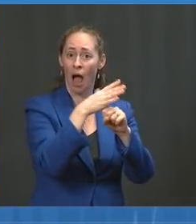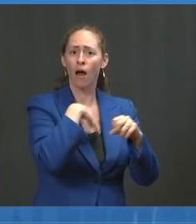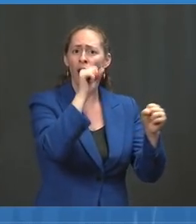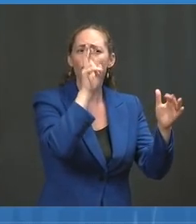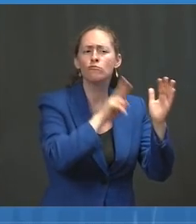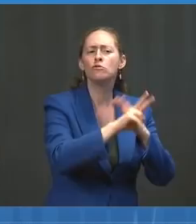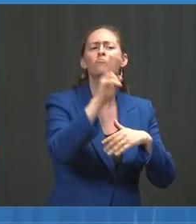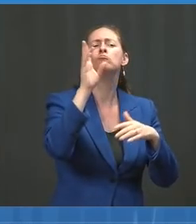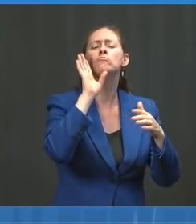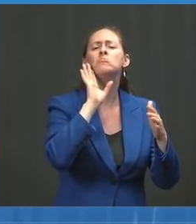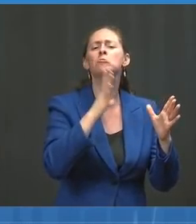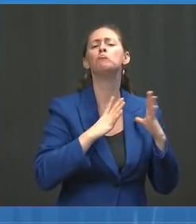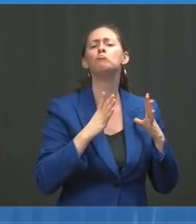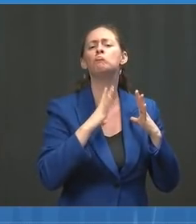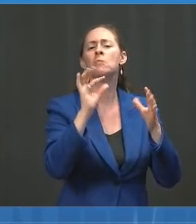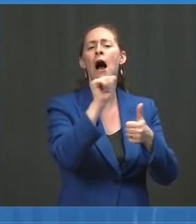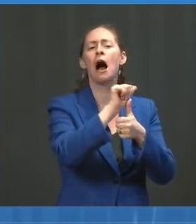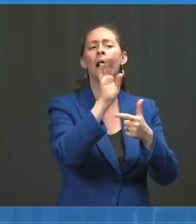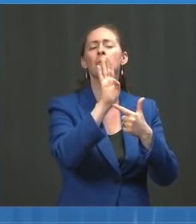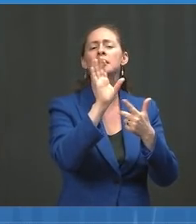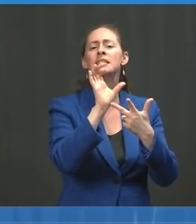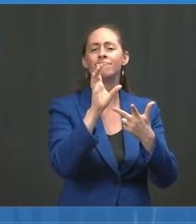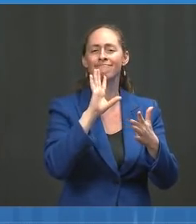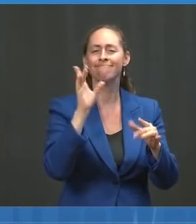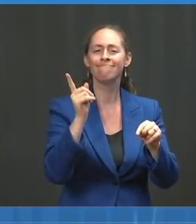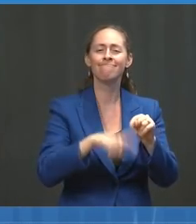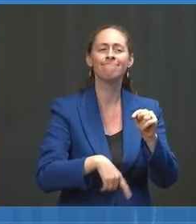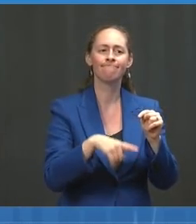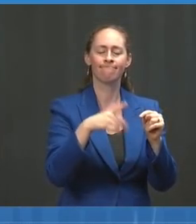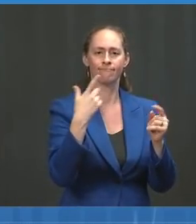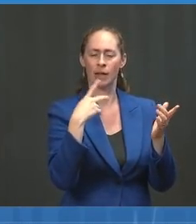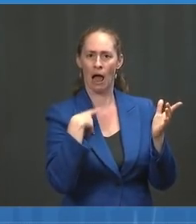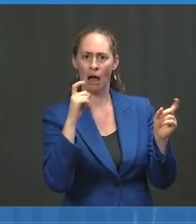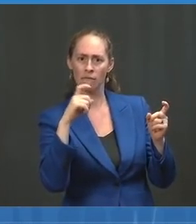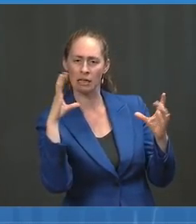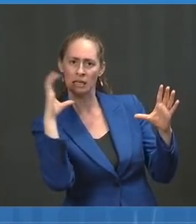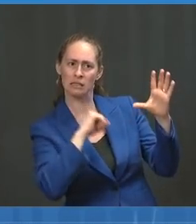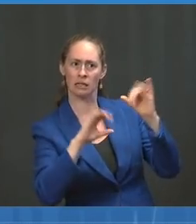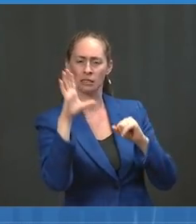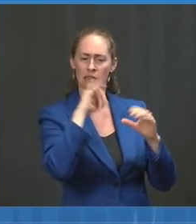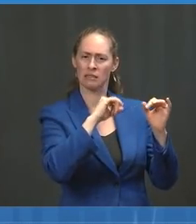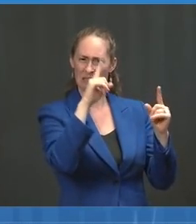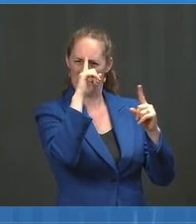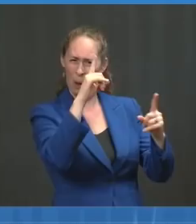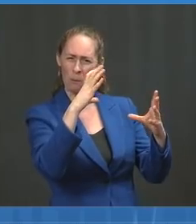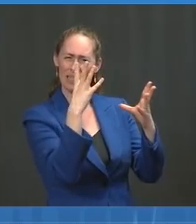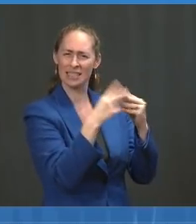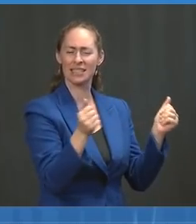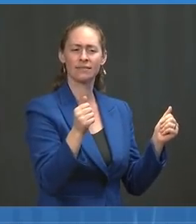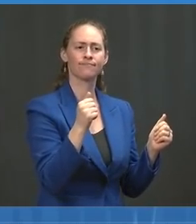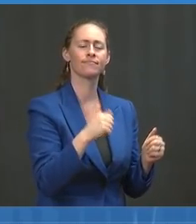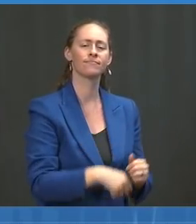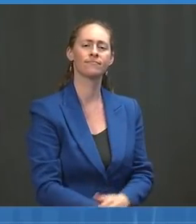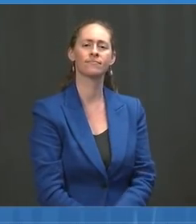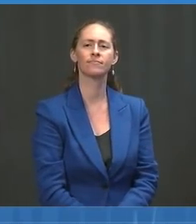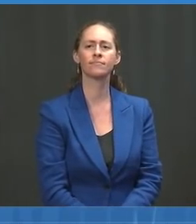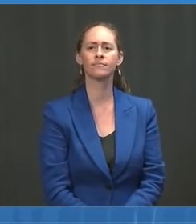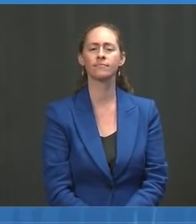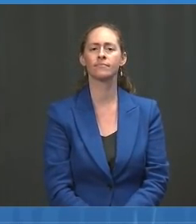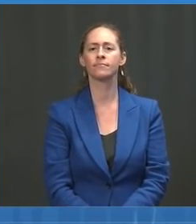And we want to make sure we stay ahead of the virus. Next question. Dr. Murthy: Jeff, can I just add one thing to that? Mr. Zients: Please.